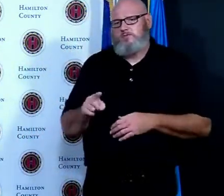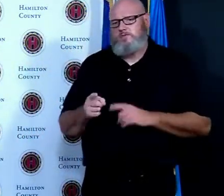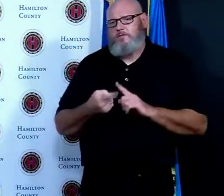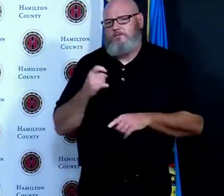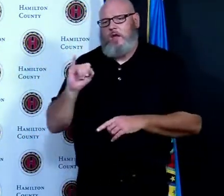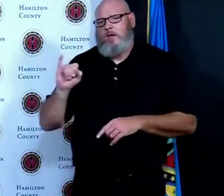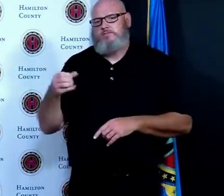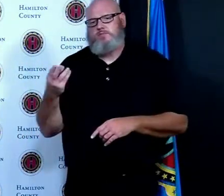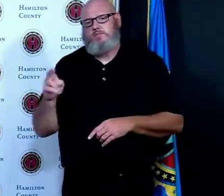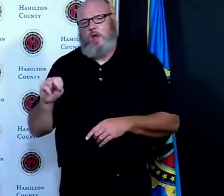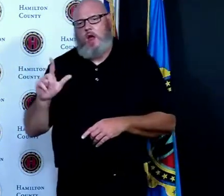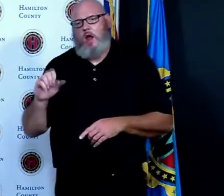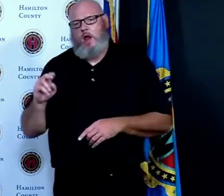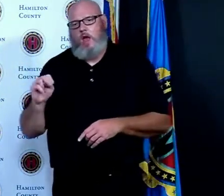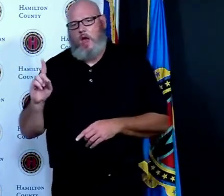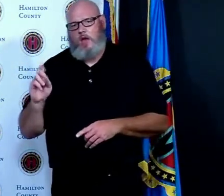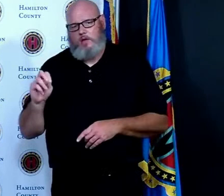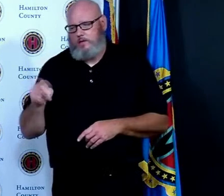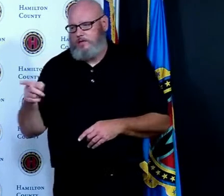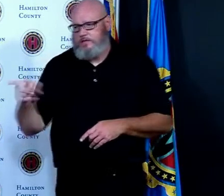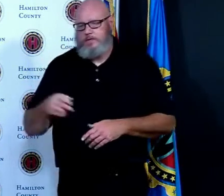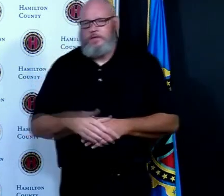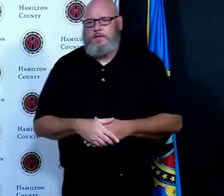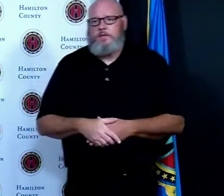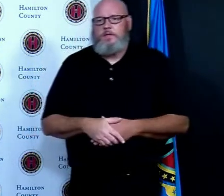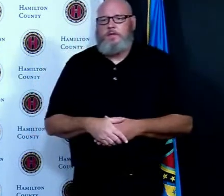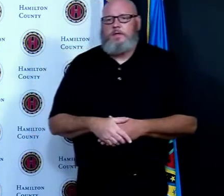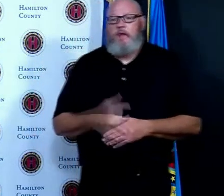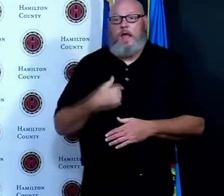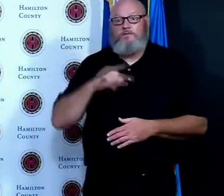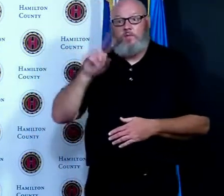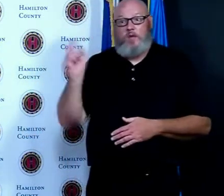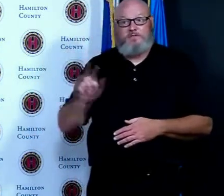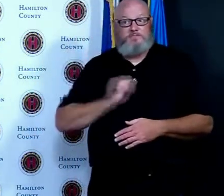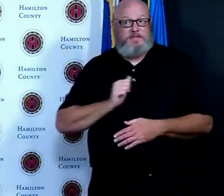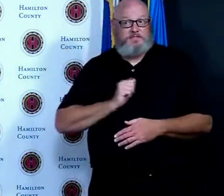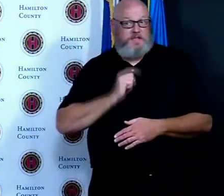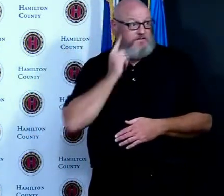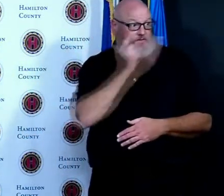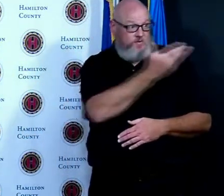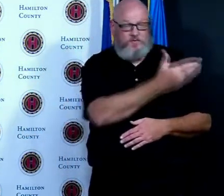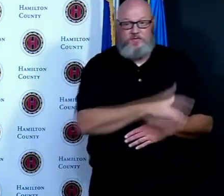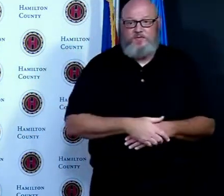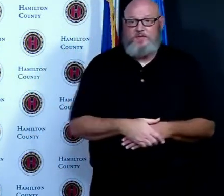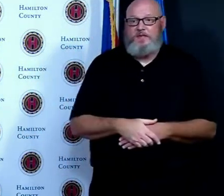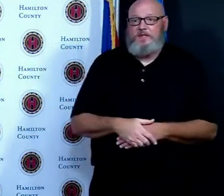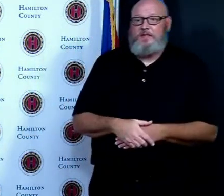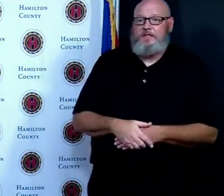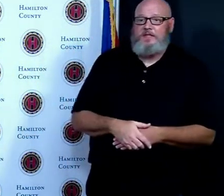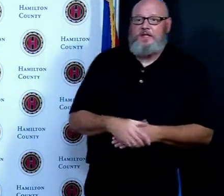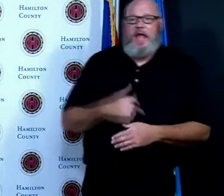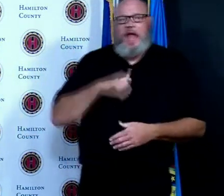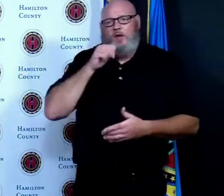question okay so also I have a question for Dr Lofgren I don't mean to interfere no but it's it's